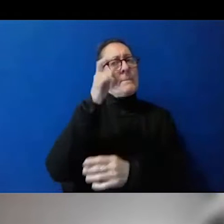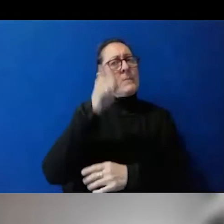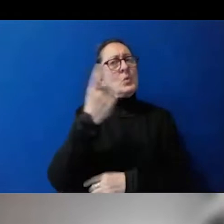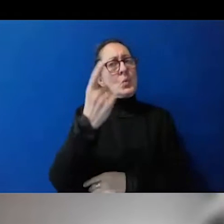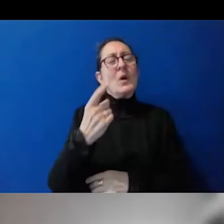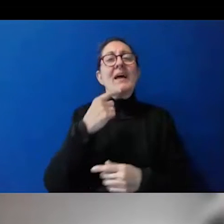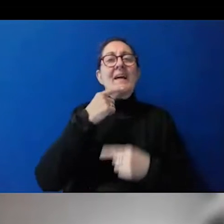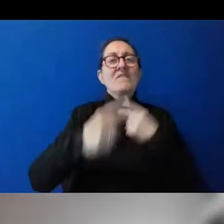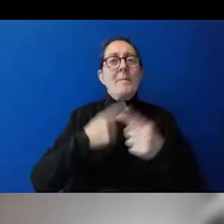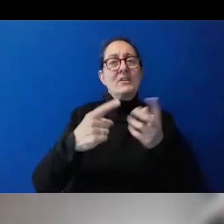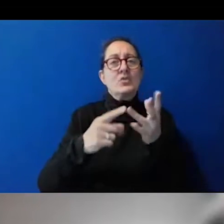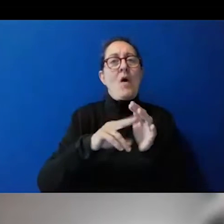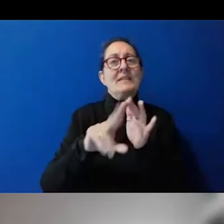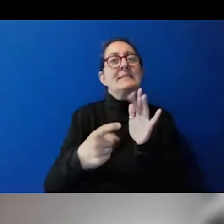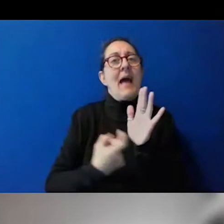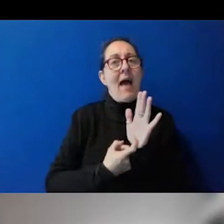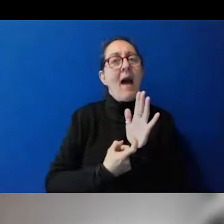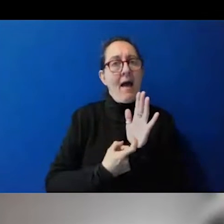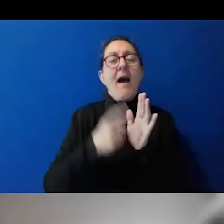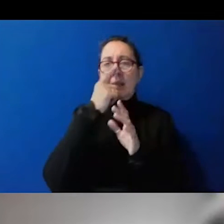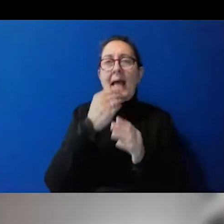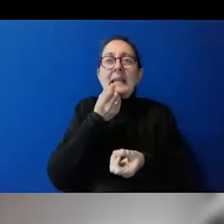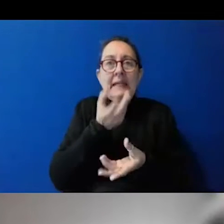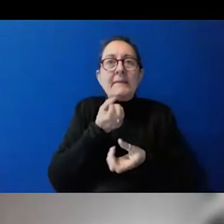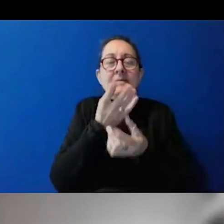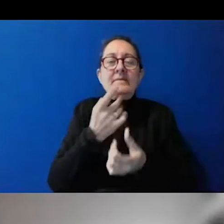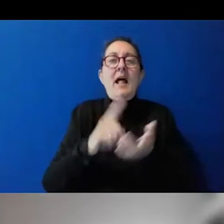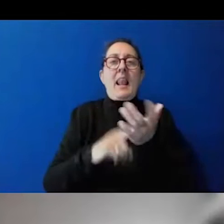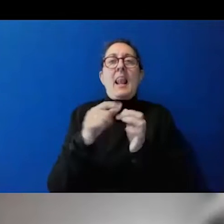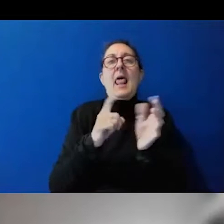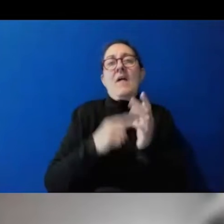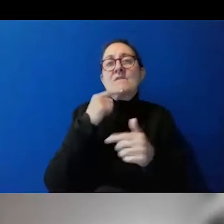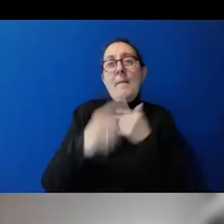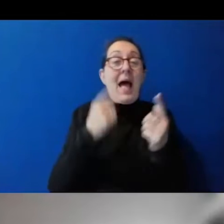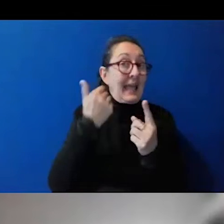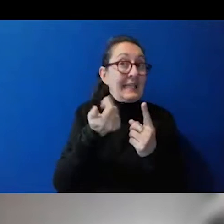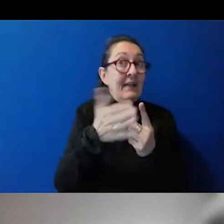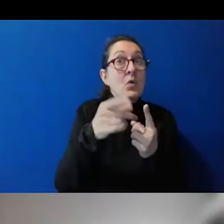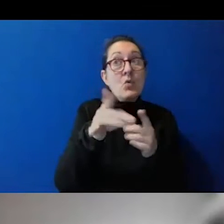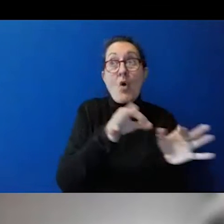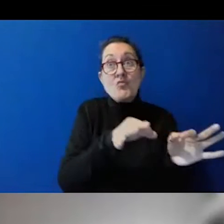you with Legal Information by referring you to an external service provider uh for legal or